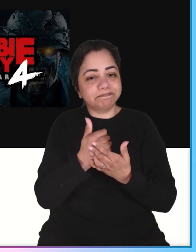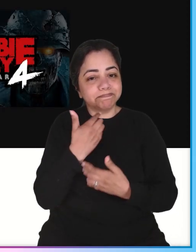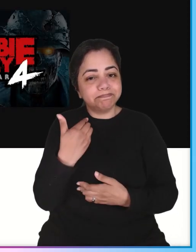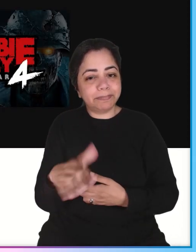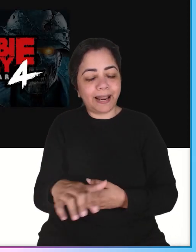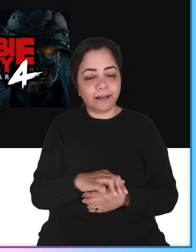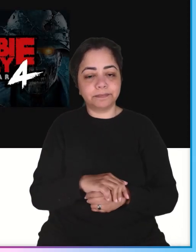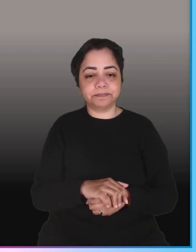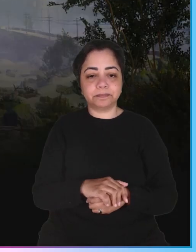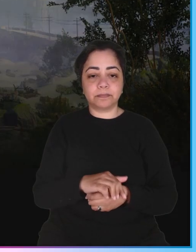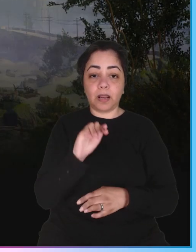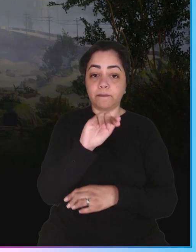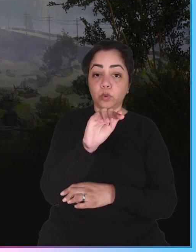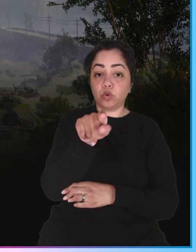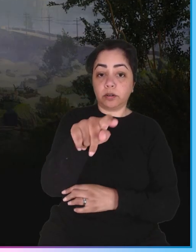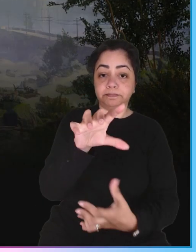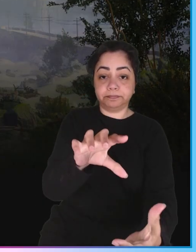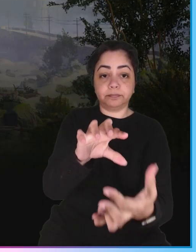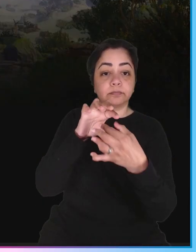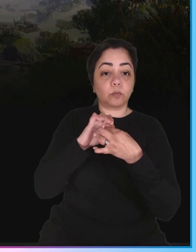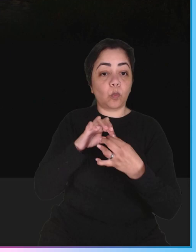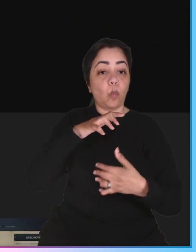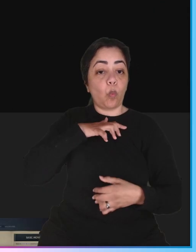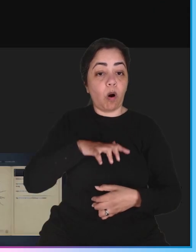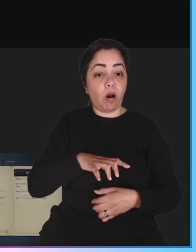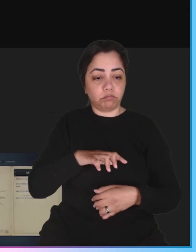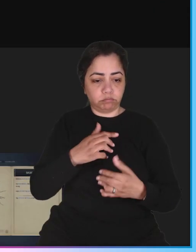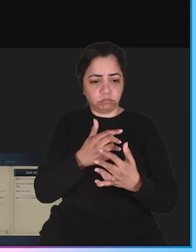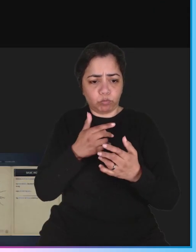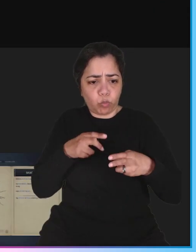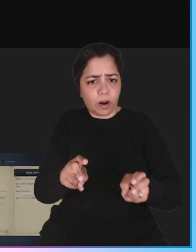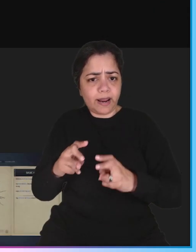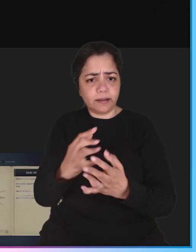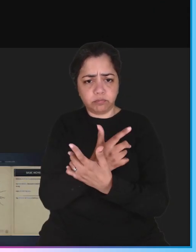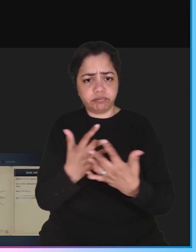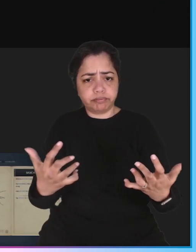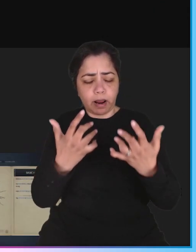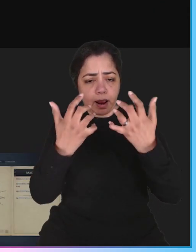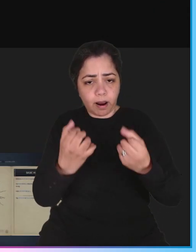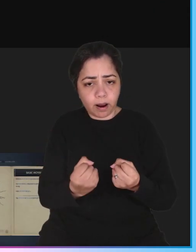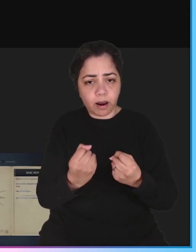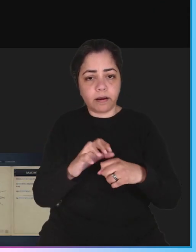found at Rebellion.com/Accessibility/Sniper-Elite-5